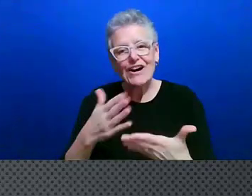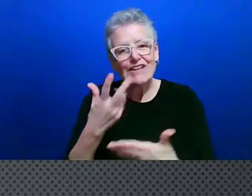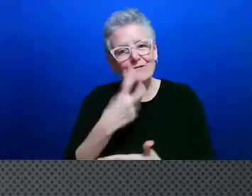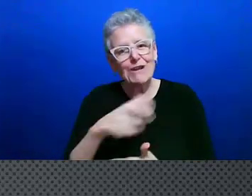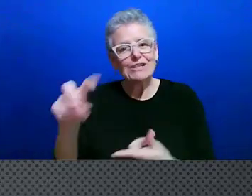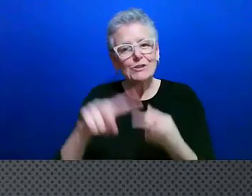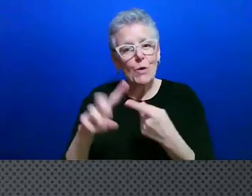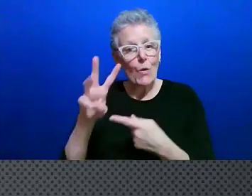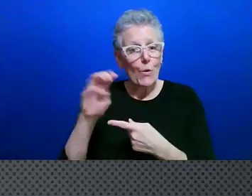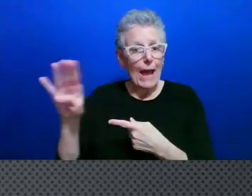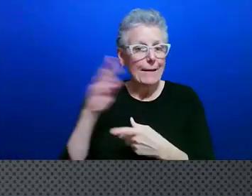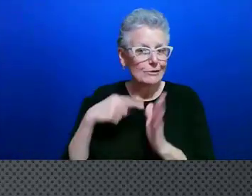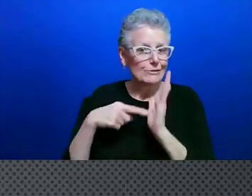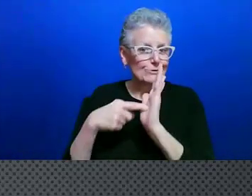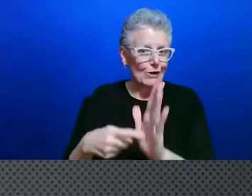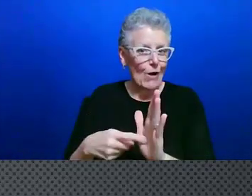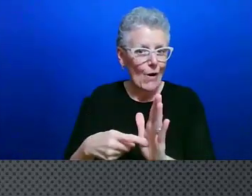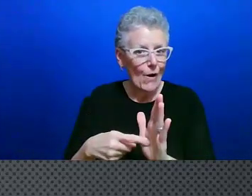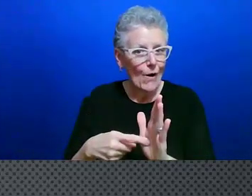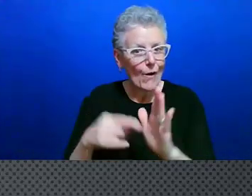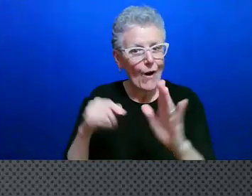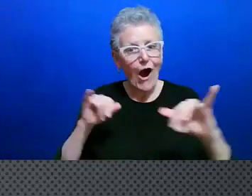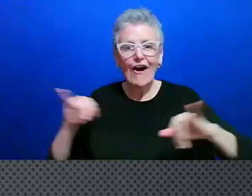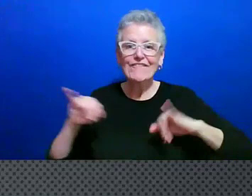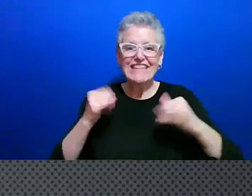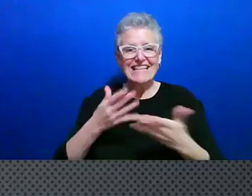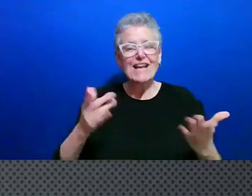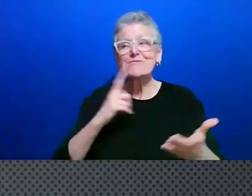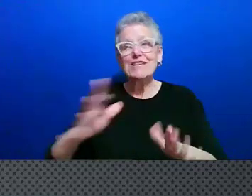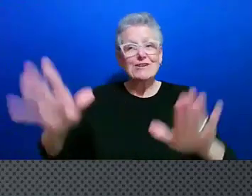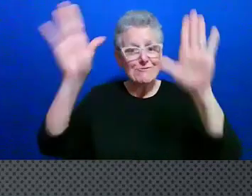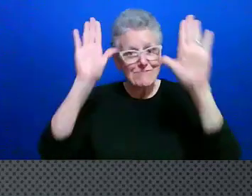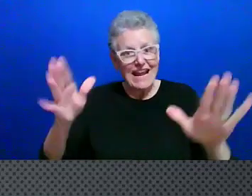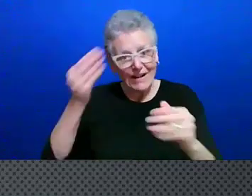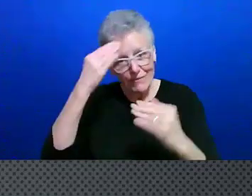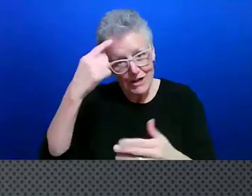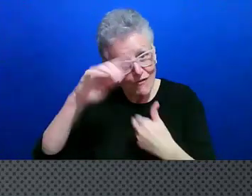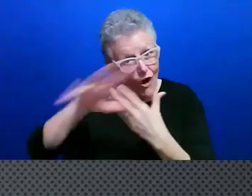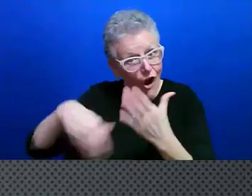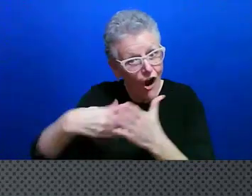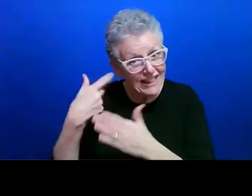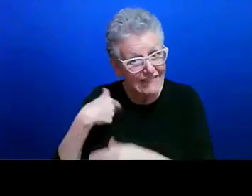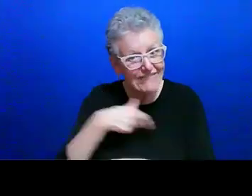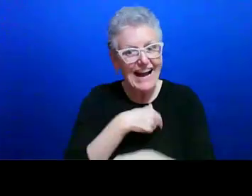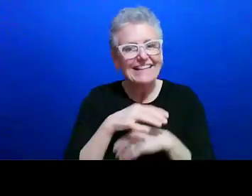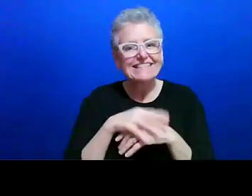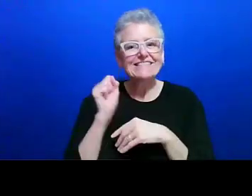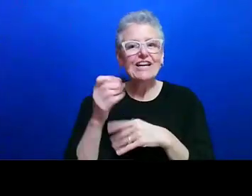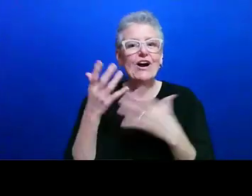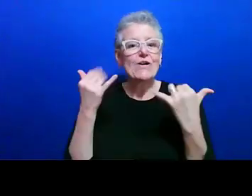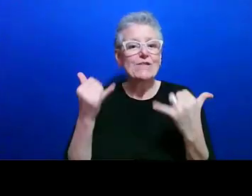to show those things off, because it's great information for all of us to have. So next I would like